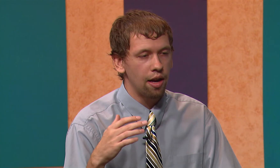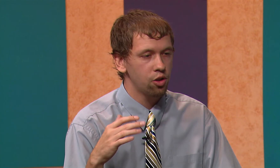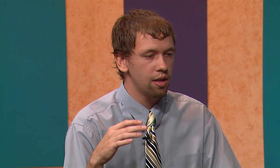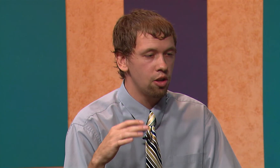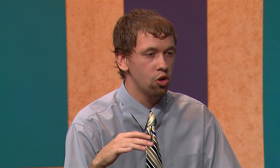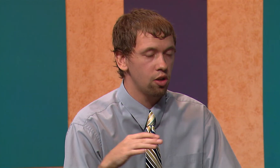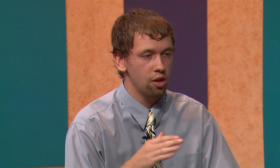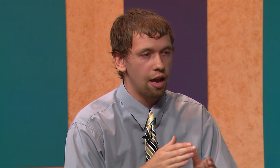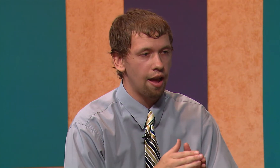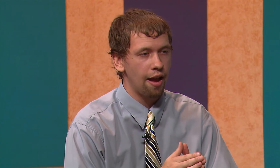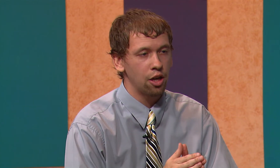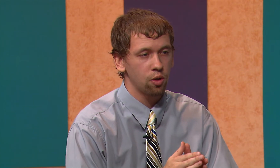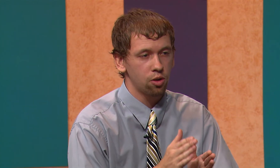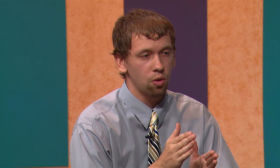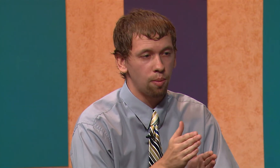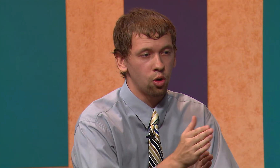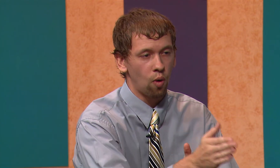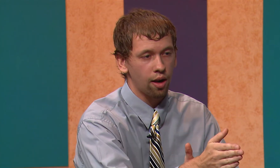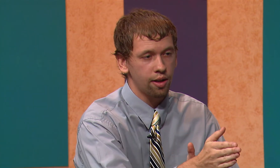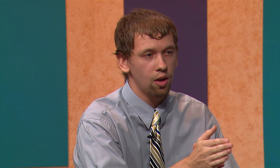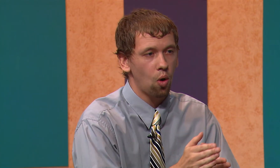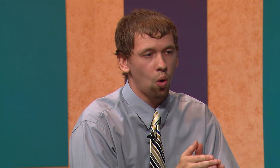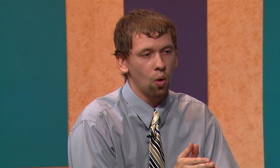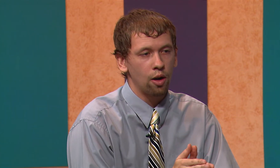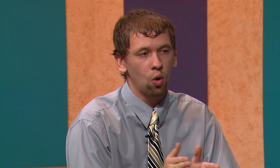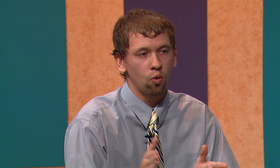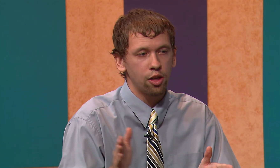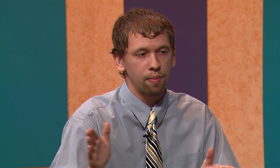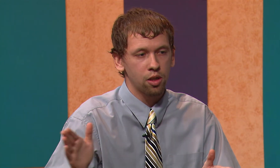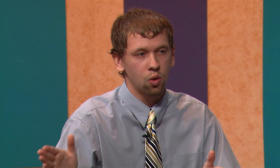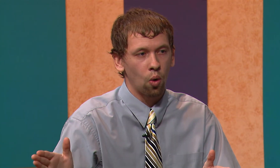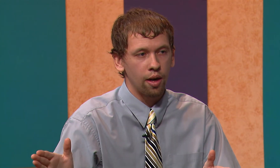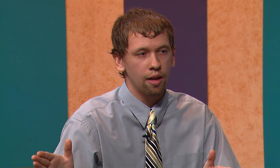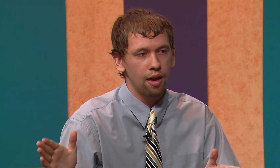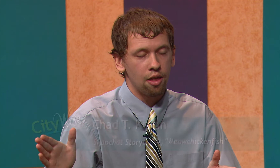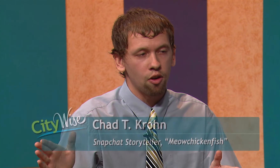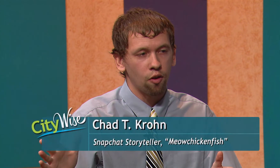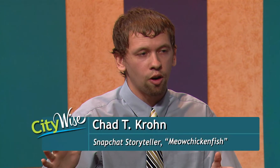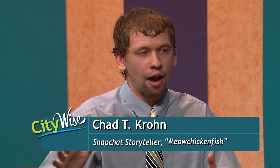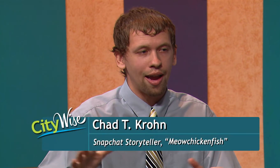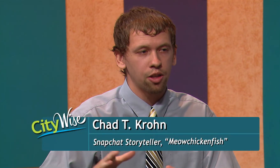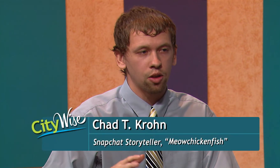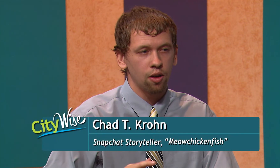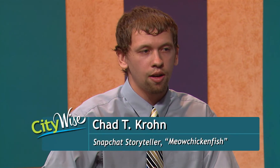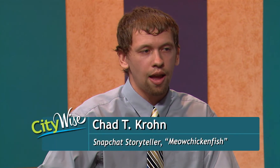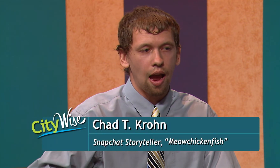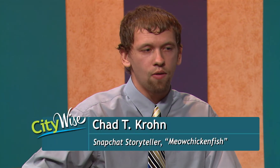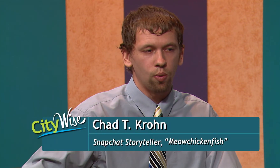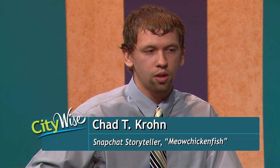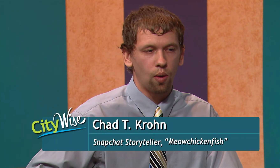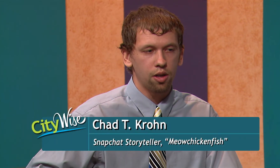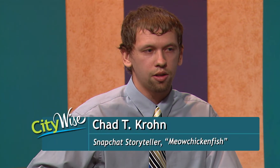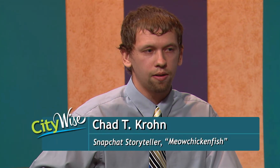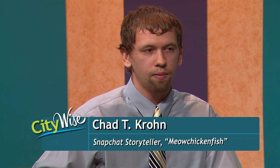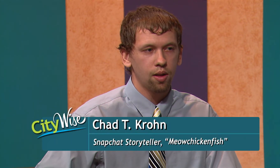I either answer to them directly, or I go right to my story and therefore I answer everyone’s question.